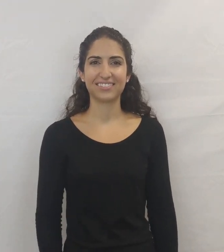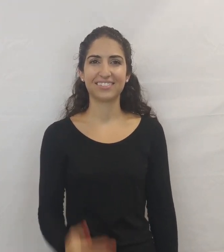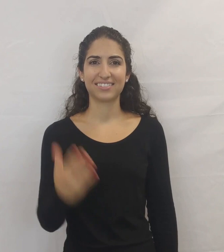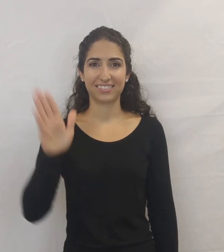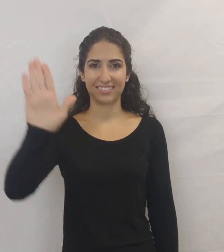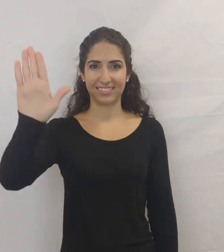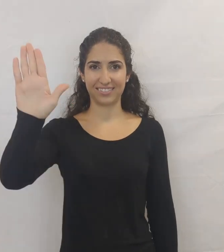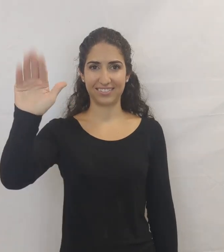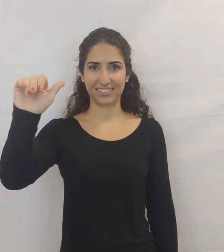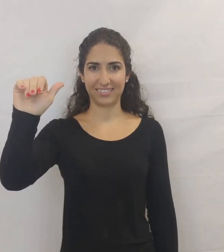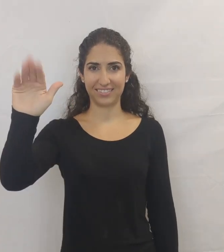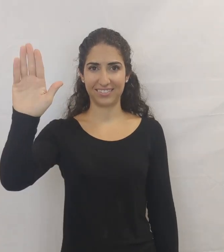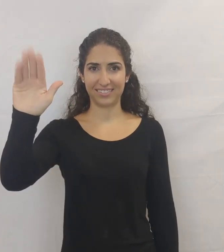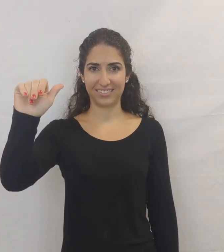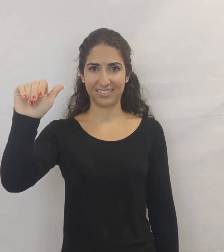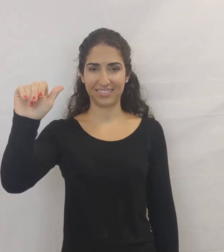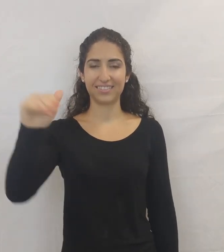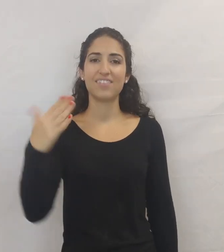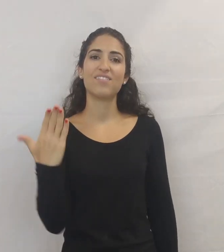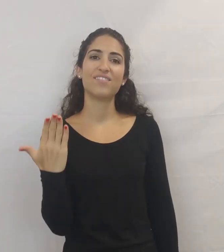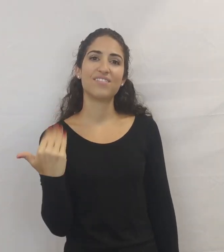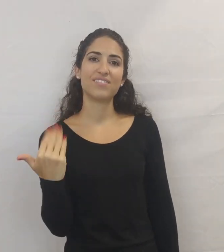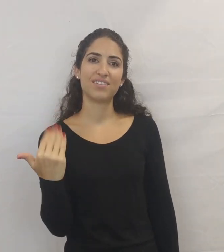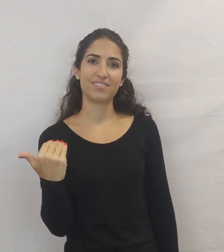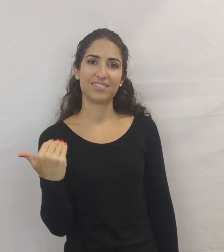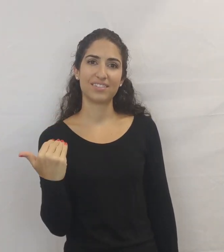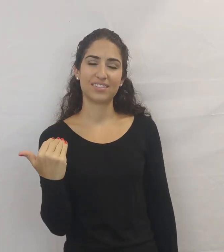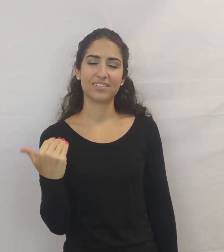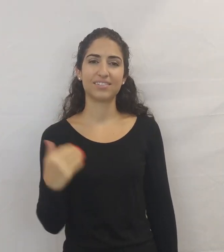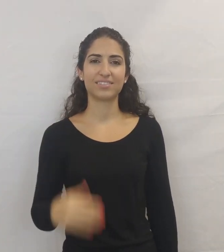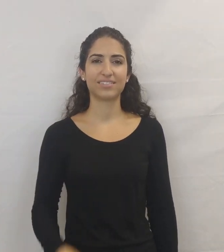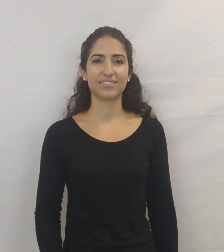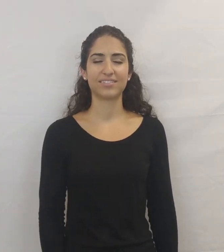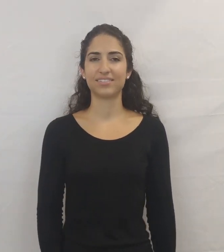So now the thumb is out again, and all the fingers bend forward.